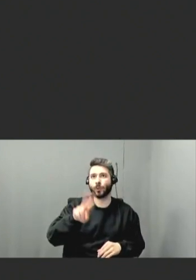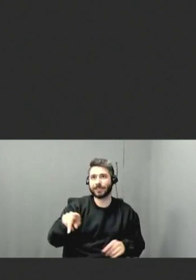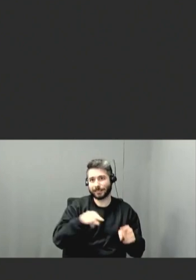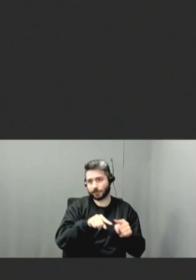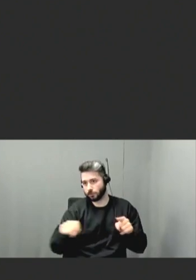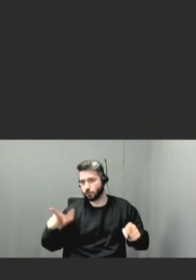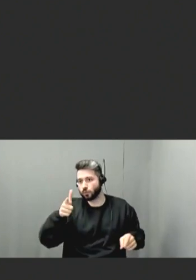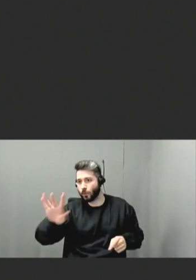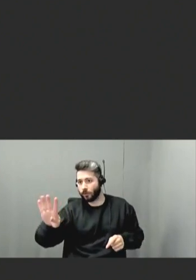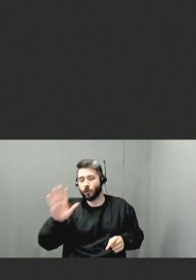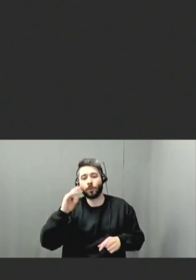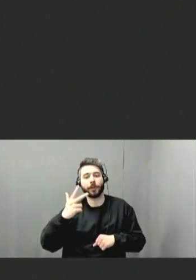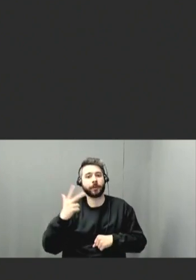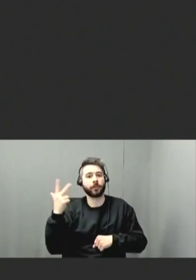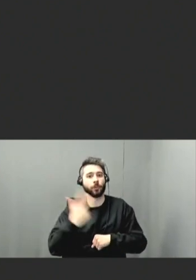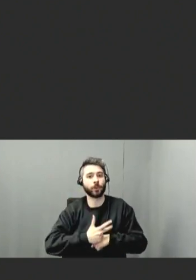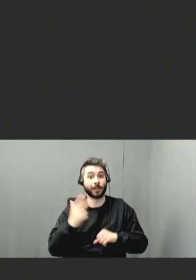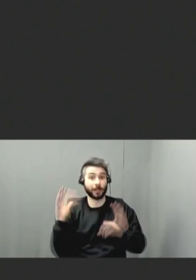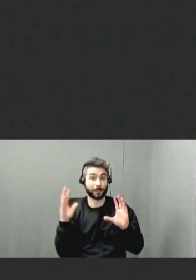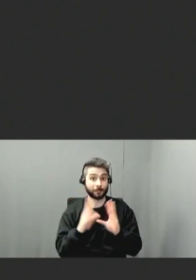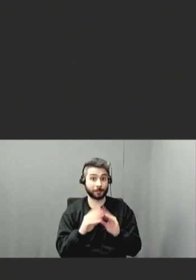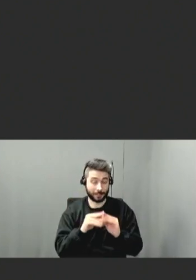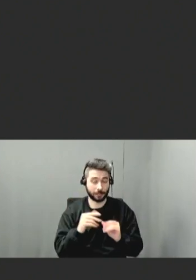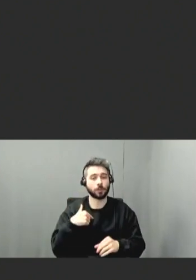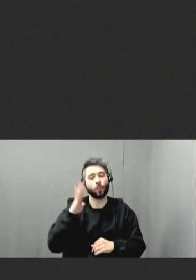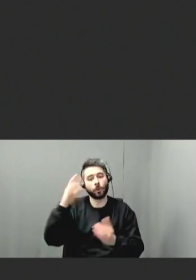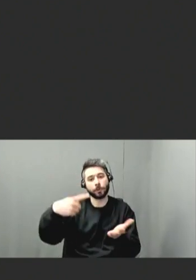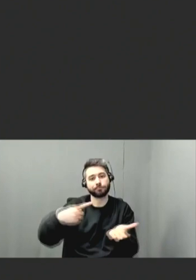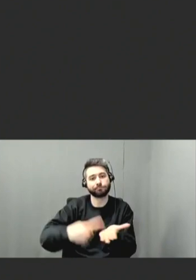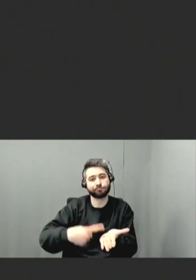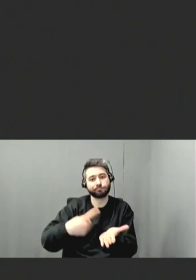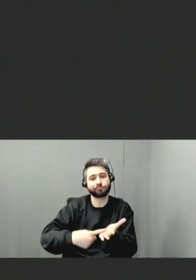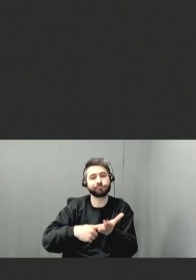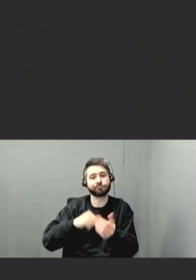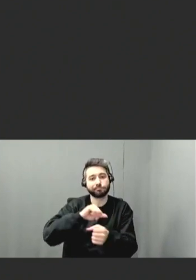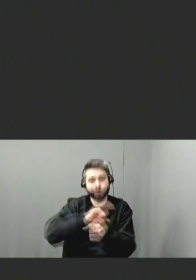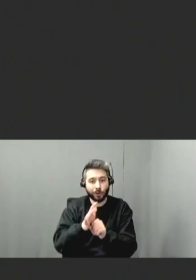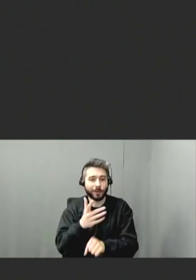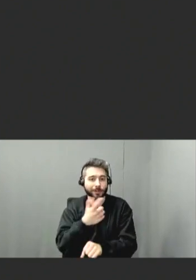This will be a three-day meeting and we will be discussing COVID vaccine related issues